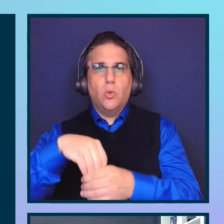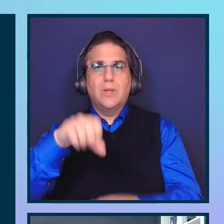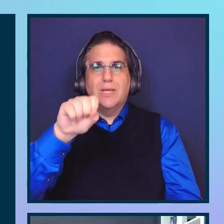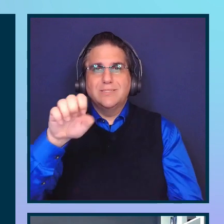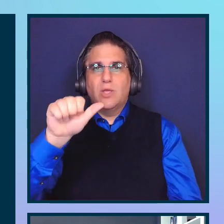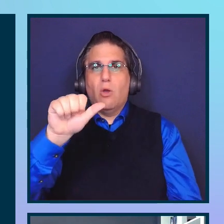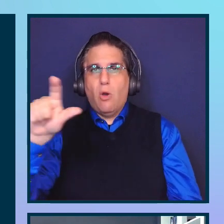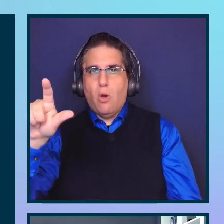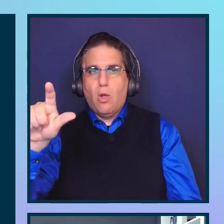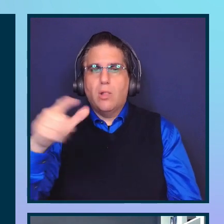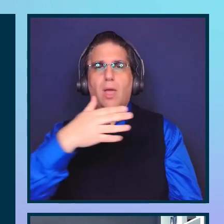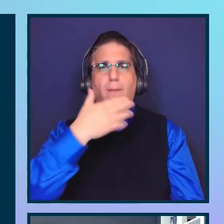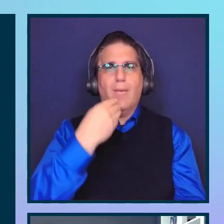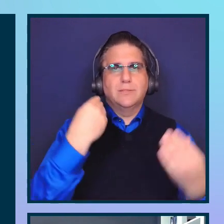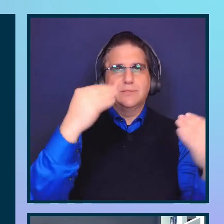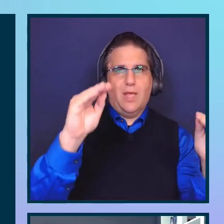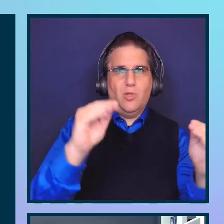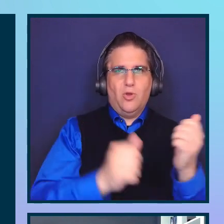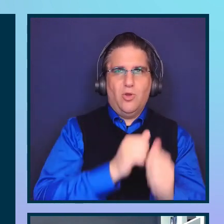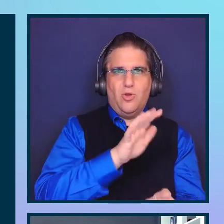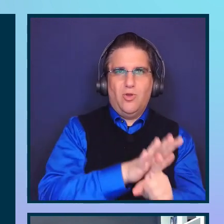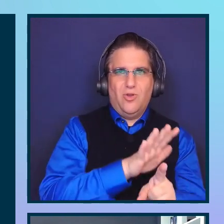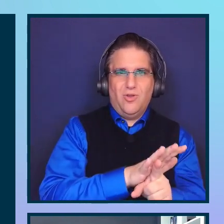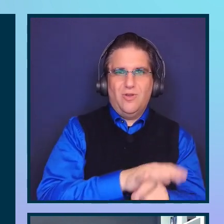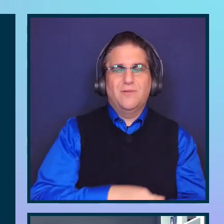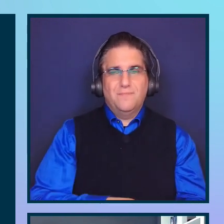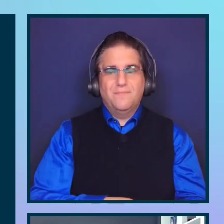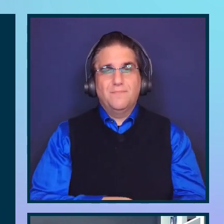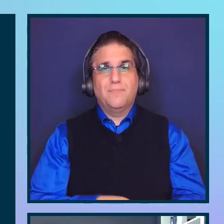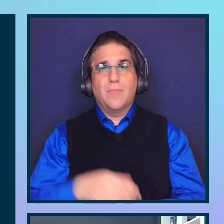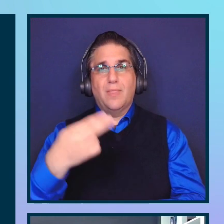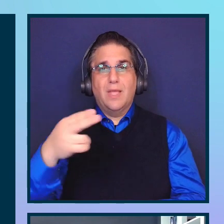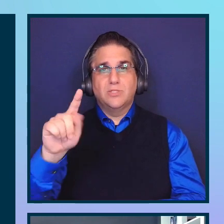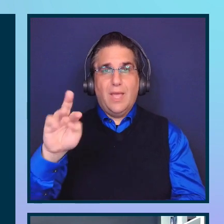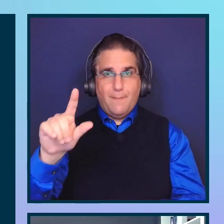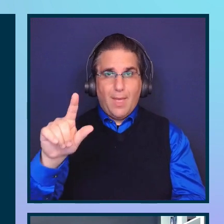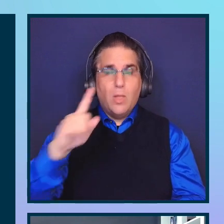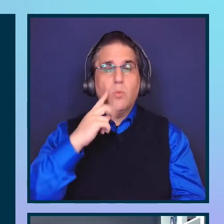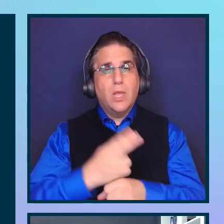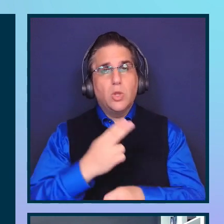There are techniques to do this on the HTML department. You can use area labels,